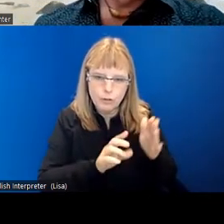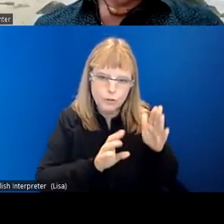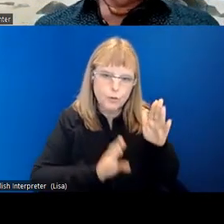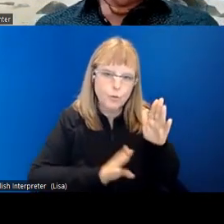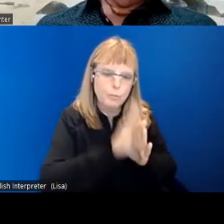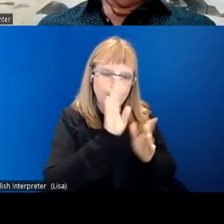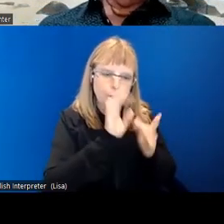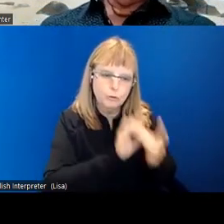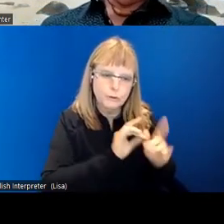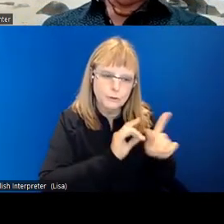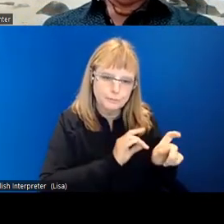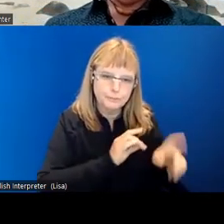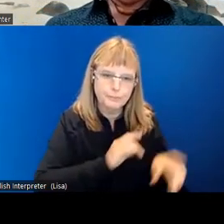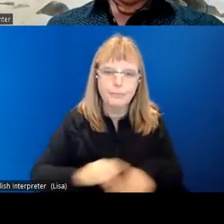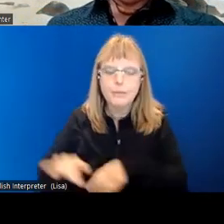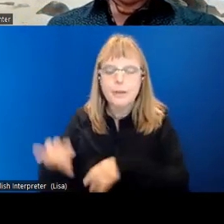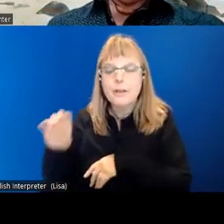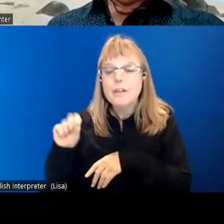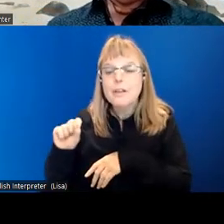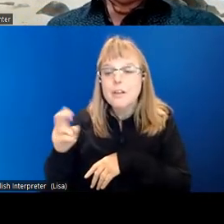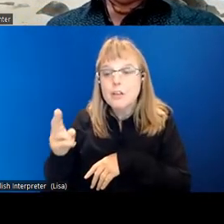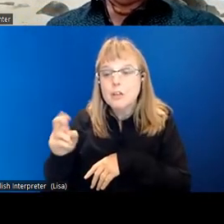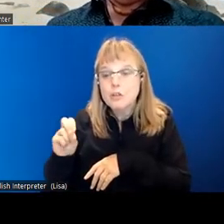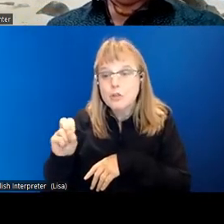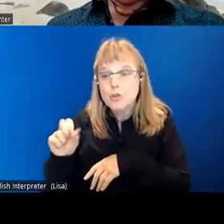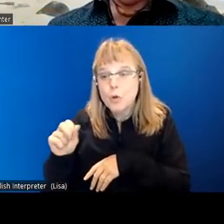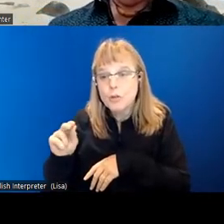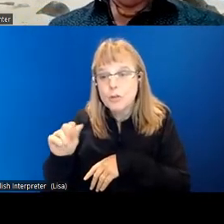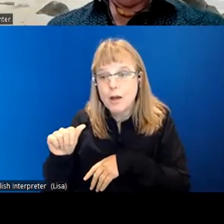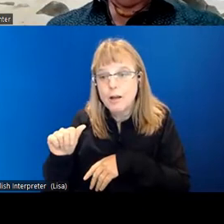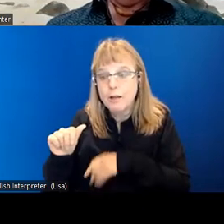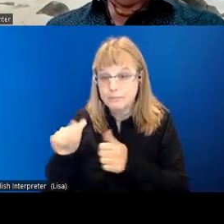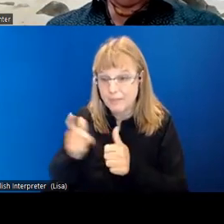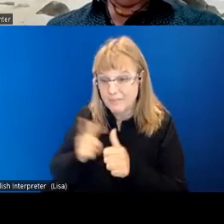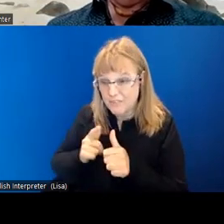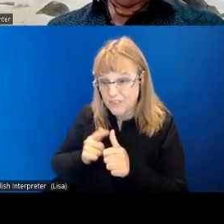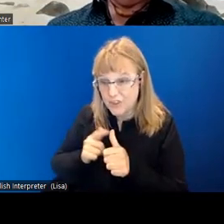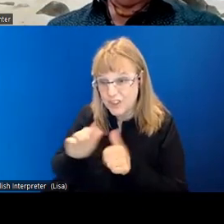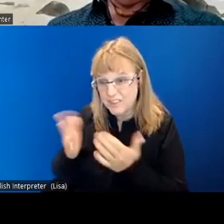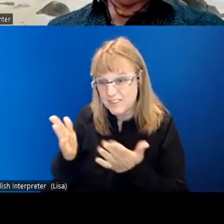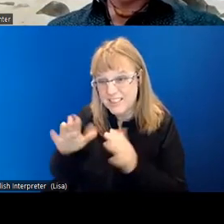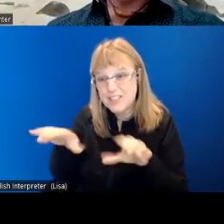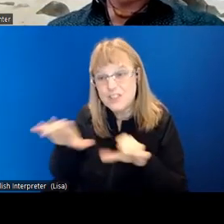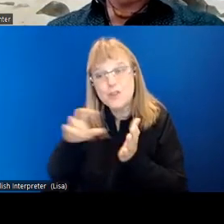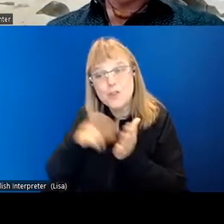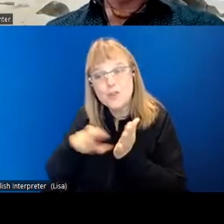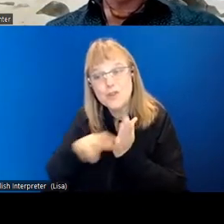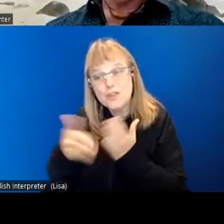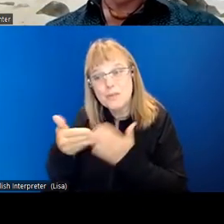Yes, Shoshana. I would say, do your research before the Swap about who's going to be there.